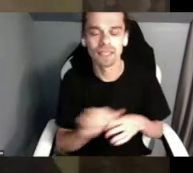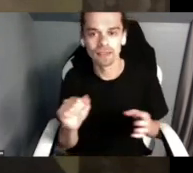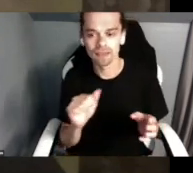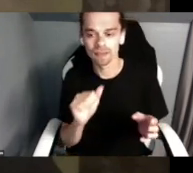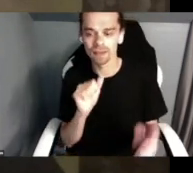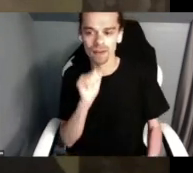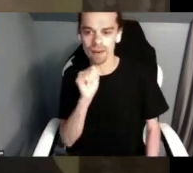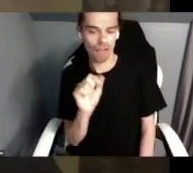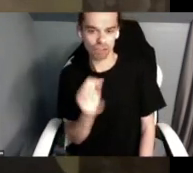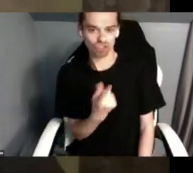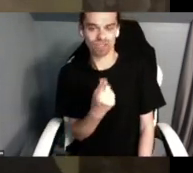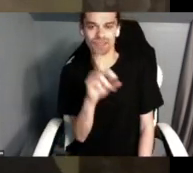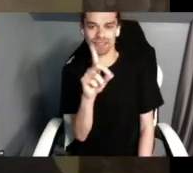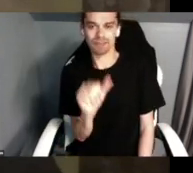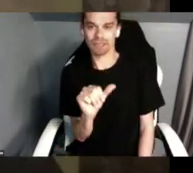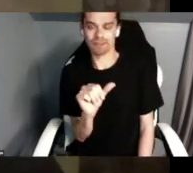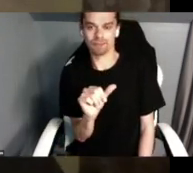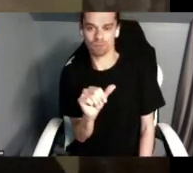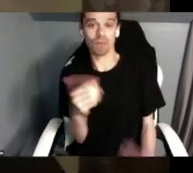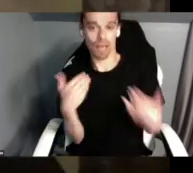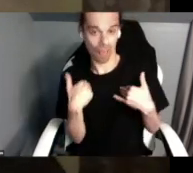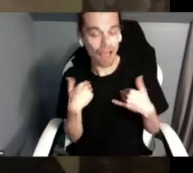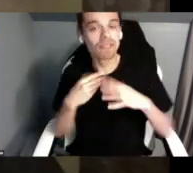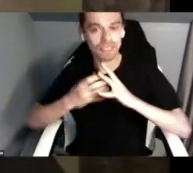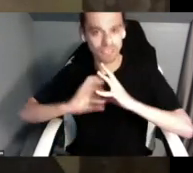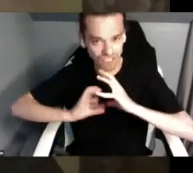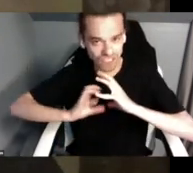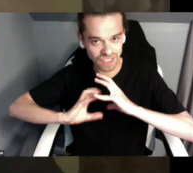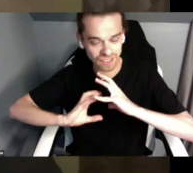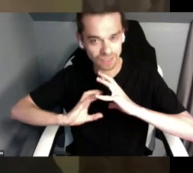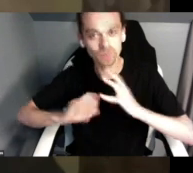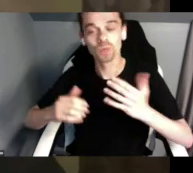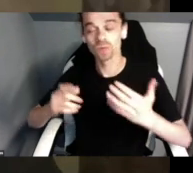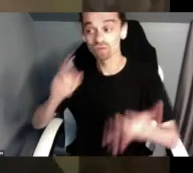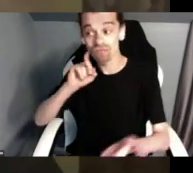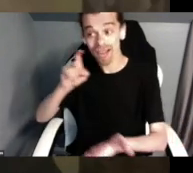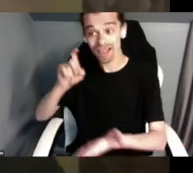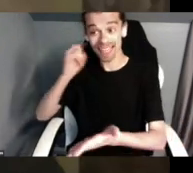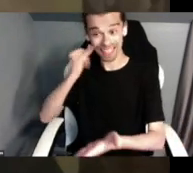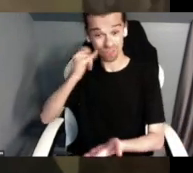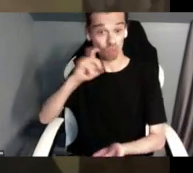We come with intersectionality. And recognizing and elevating all who,